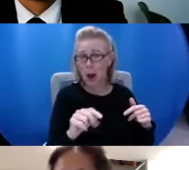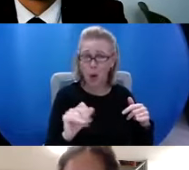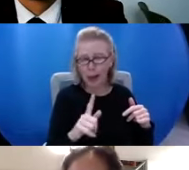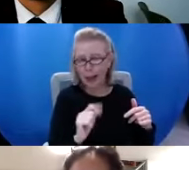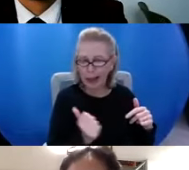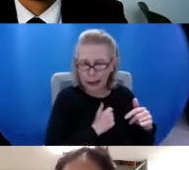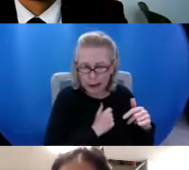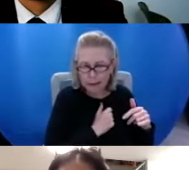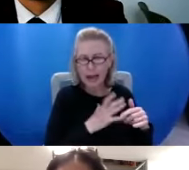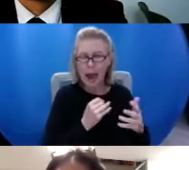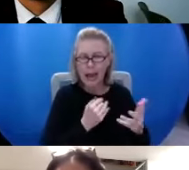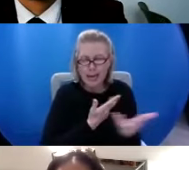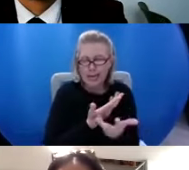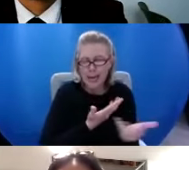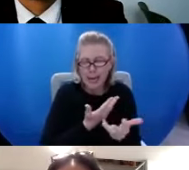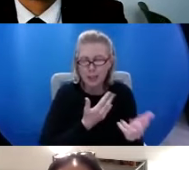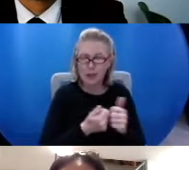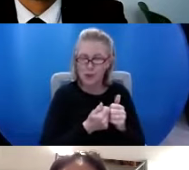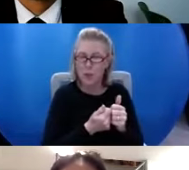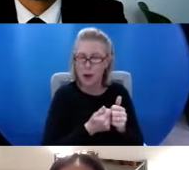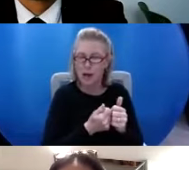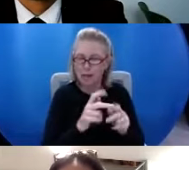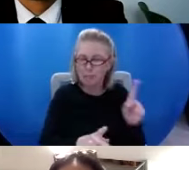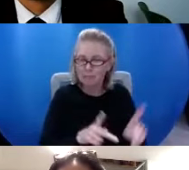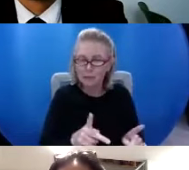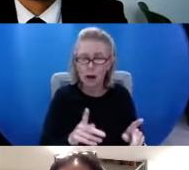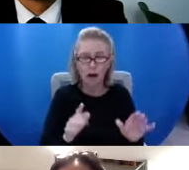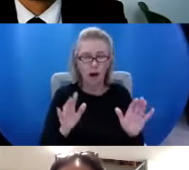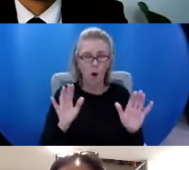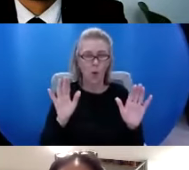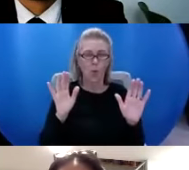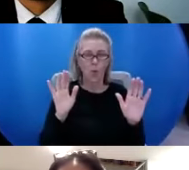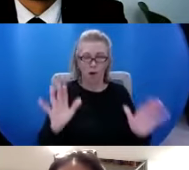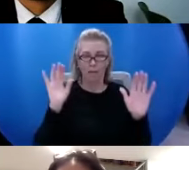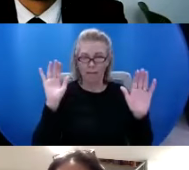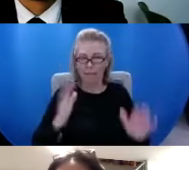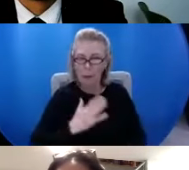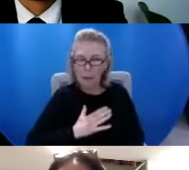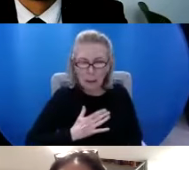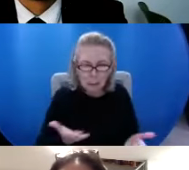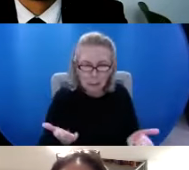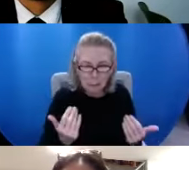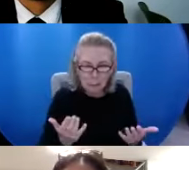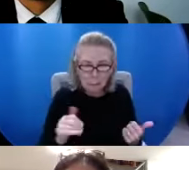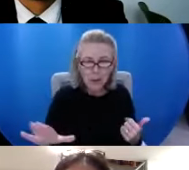Oh, this is so wonderful, please keep your ideas coming. I will make sure to review everything